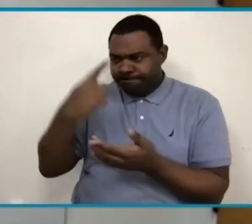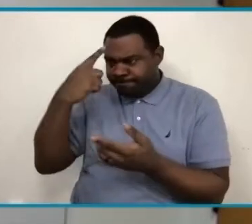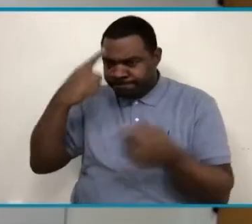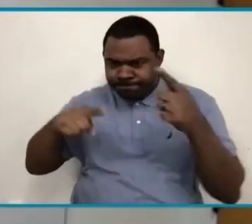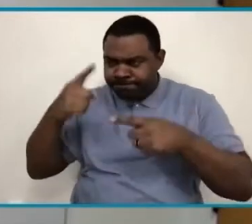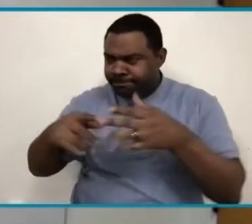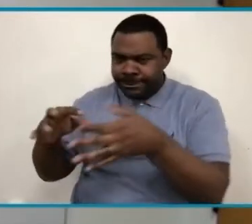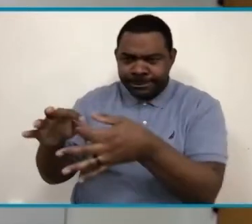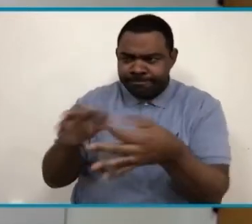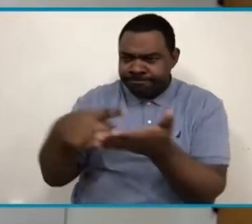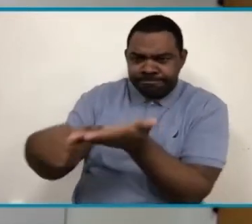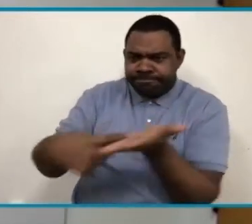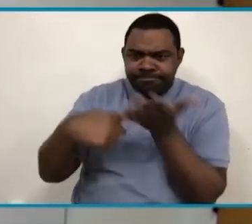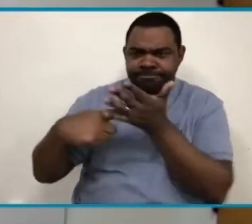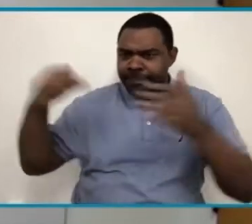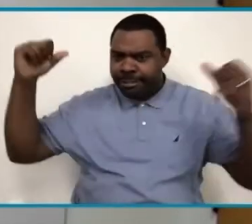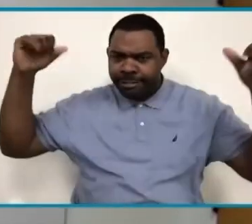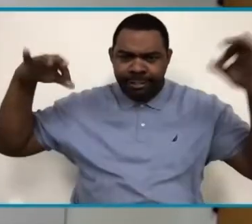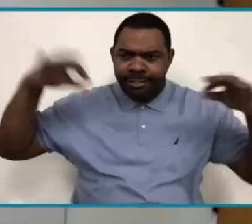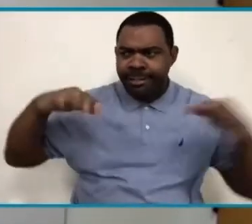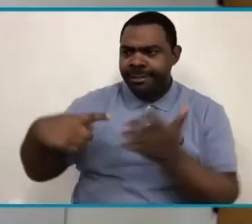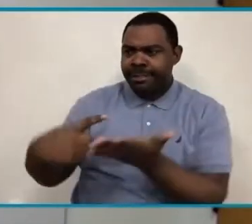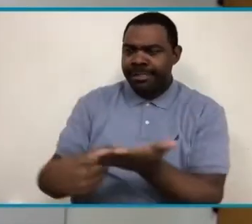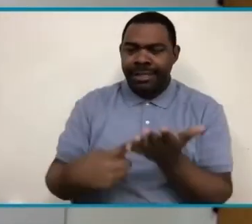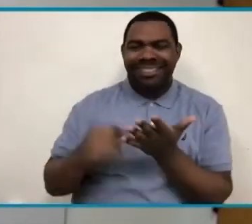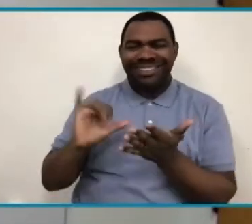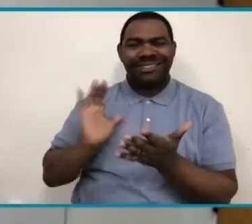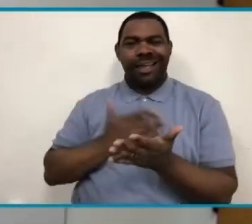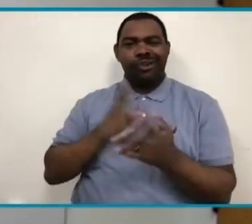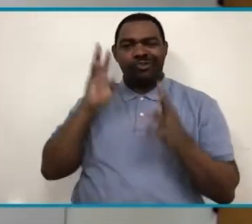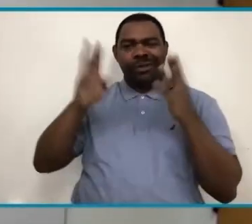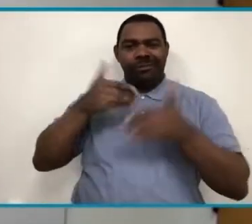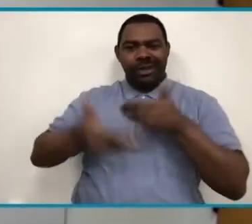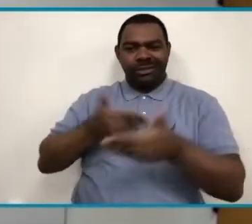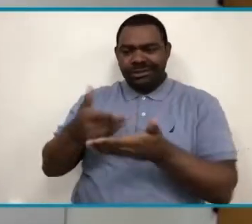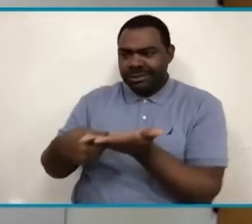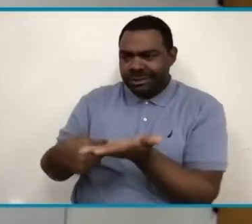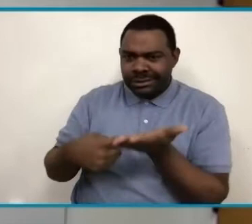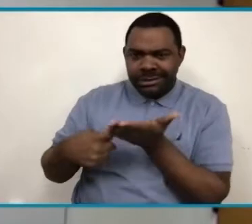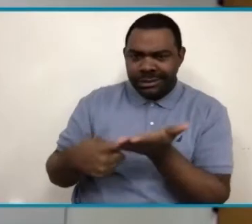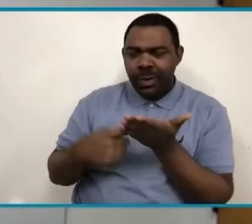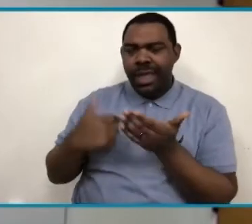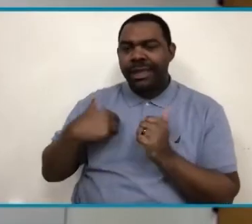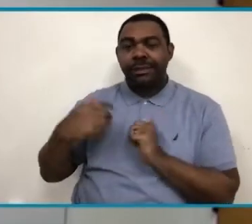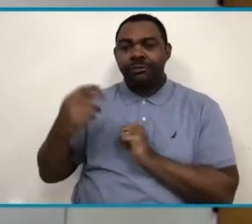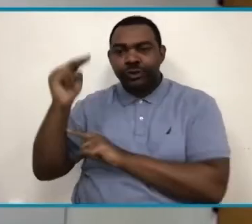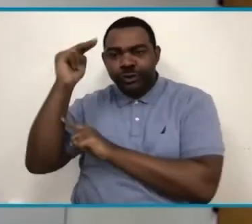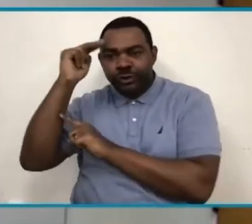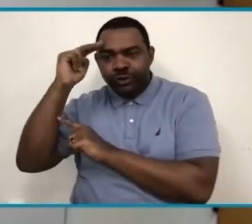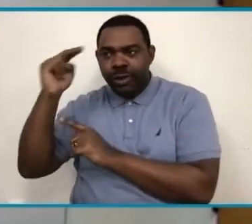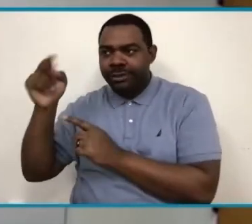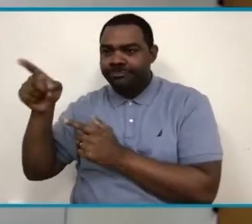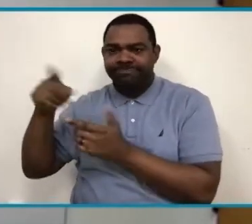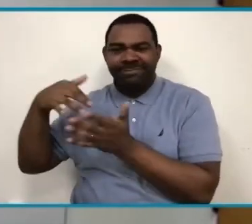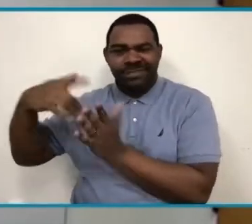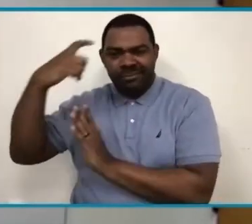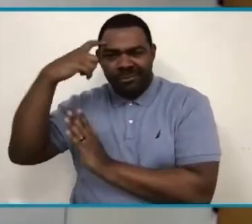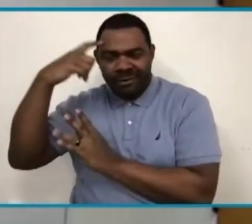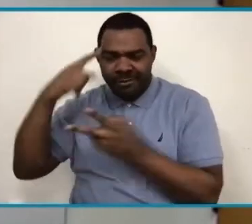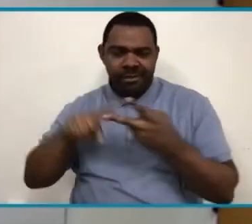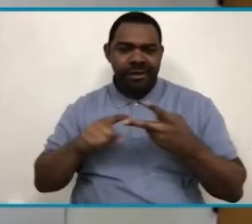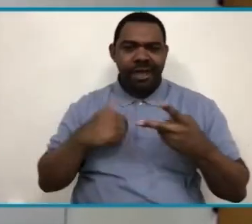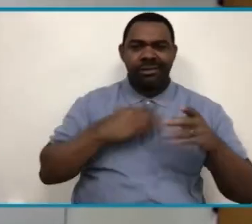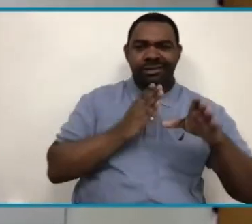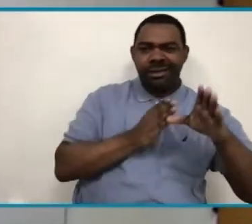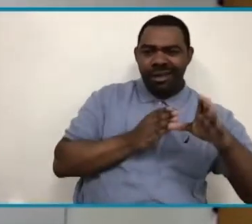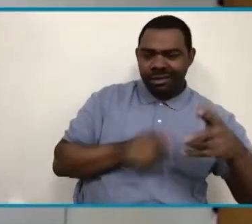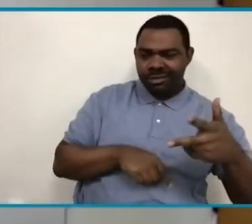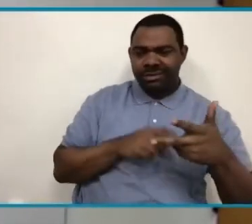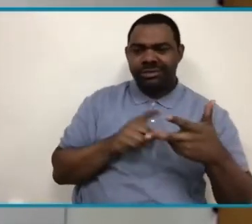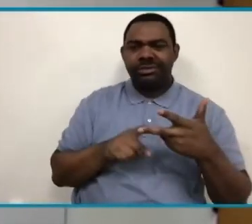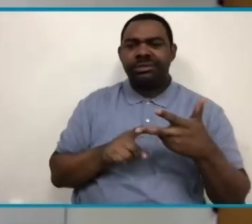So we have neurology, psychology, physiatry Dr. Levy, Charles Levy is part of our team,